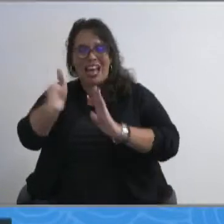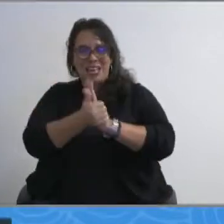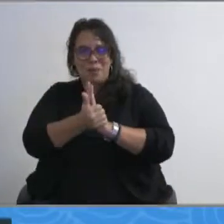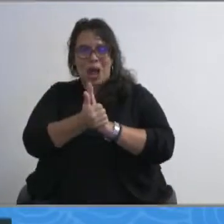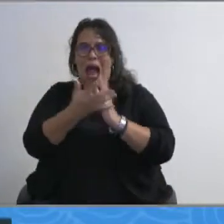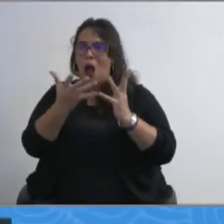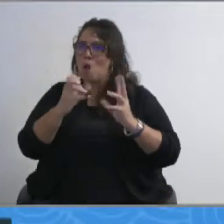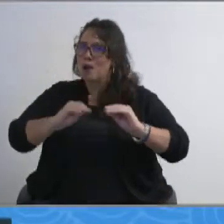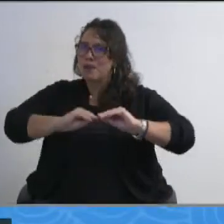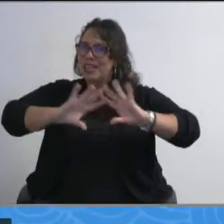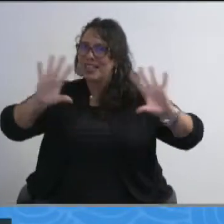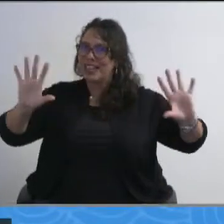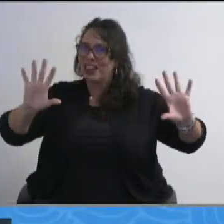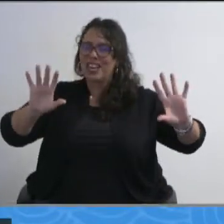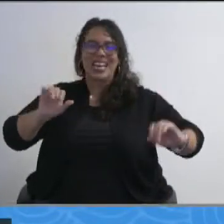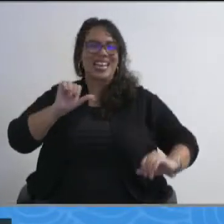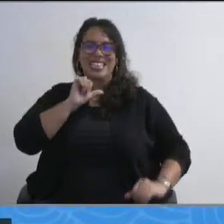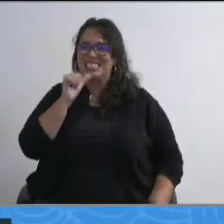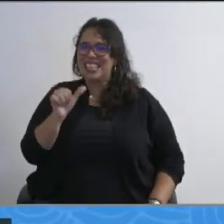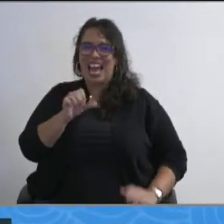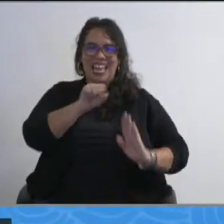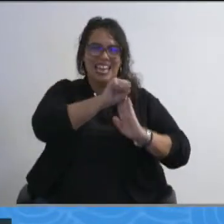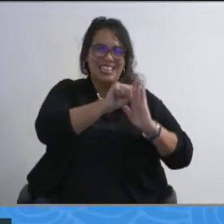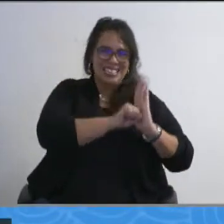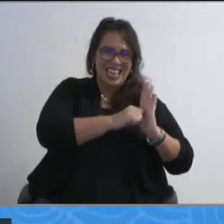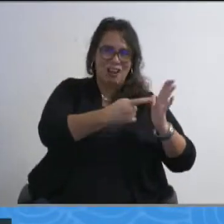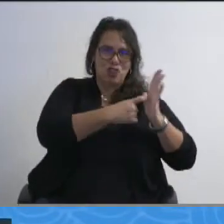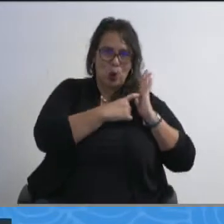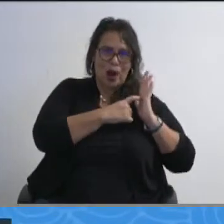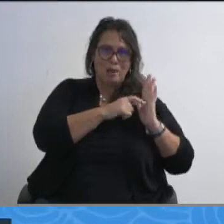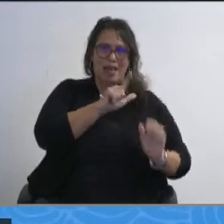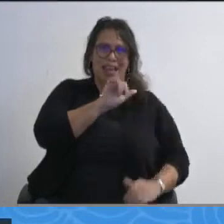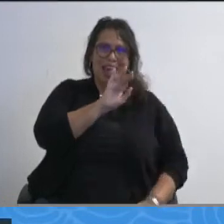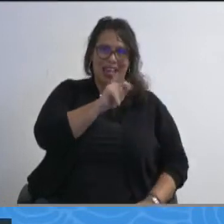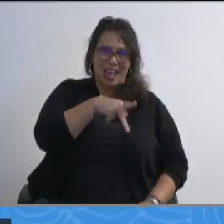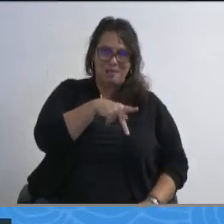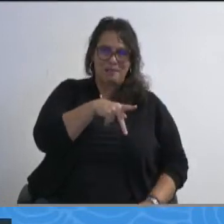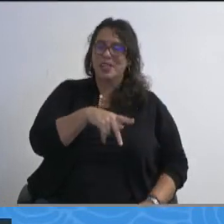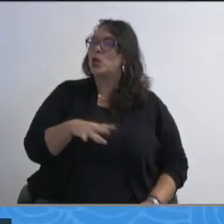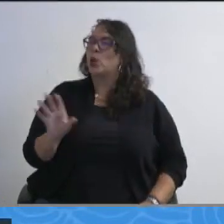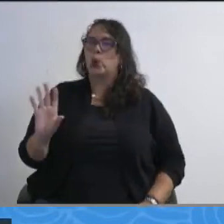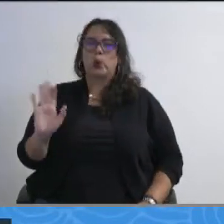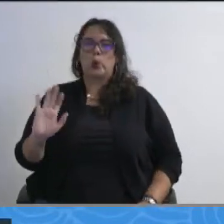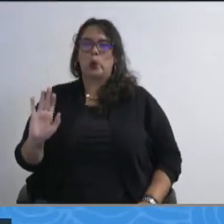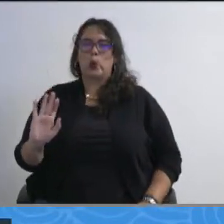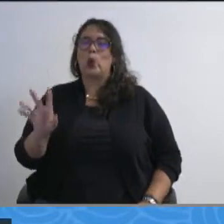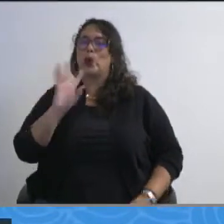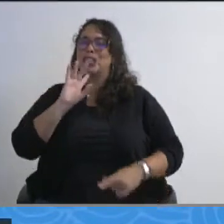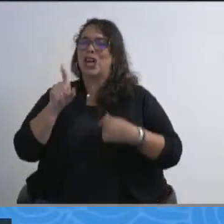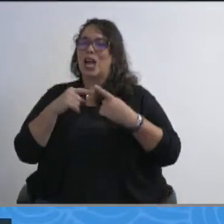This is not the LCAP. It's not the state requirement. It is the LCAP Federal Addendum. And I'm gonna go into a little bit